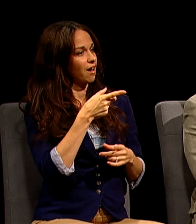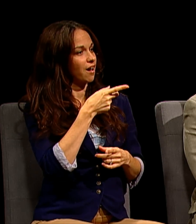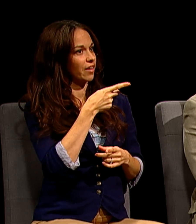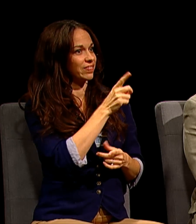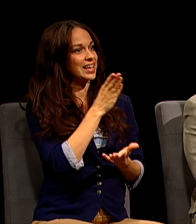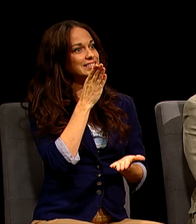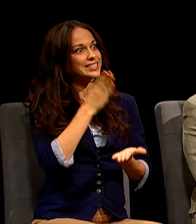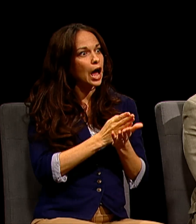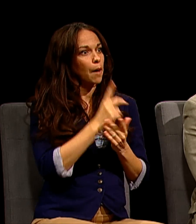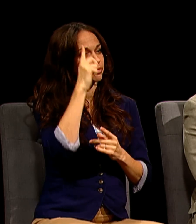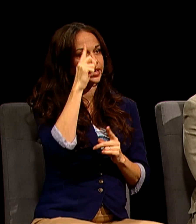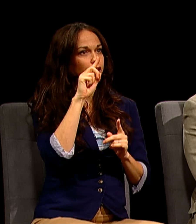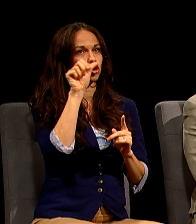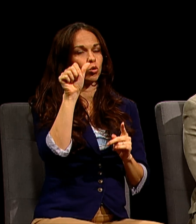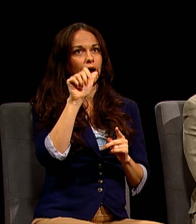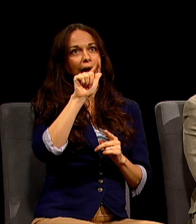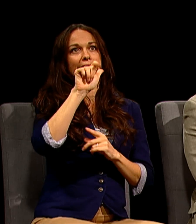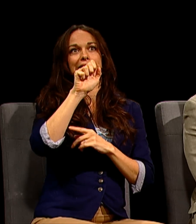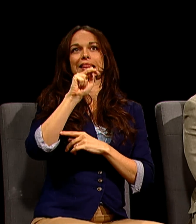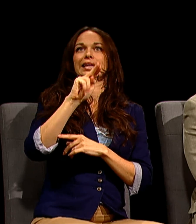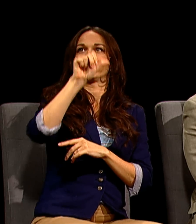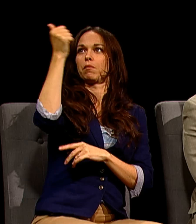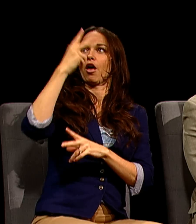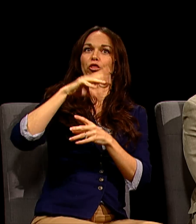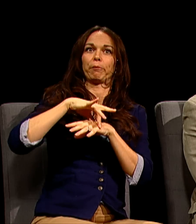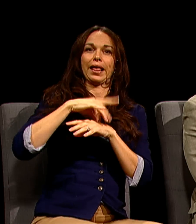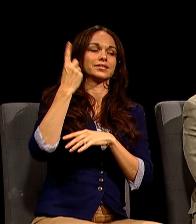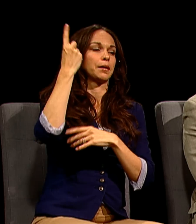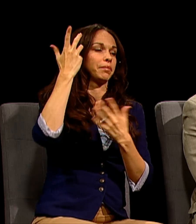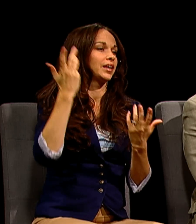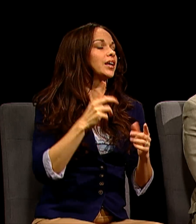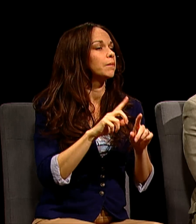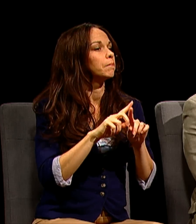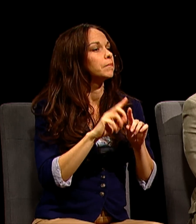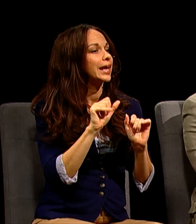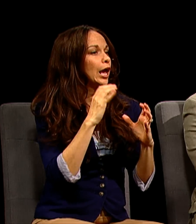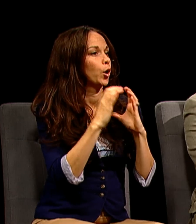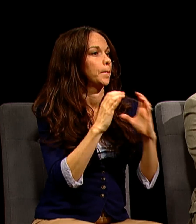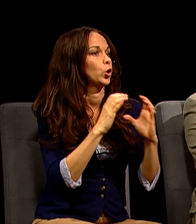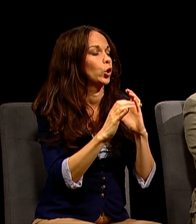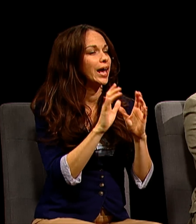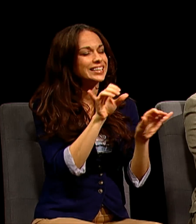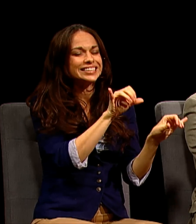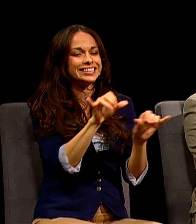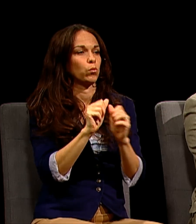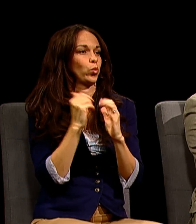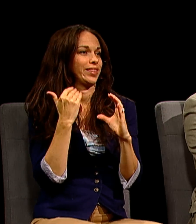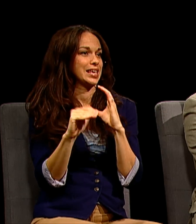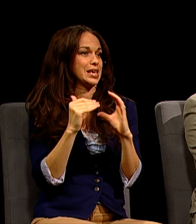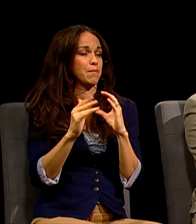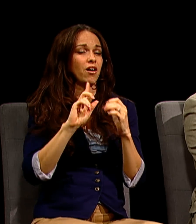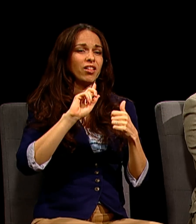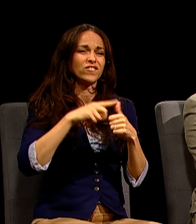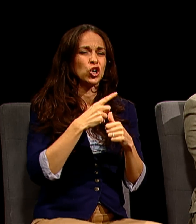thinking you're from another planet or something and there can be communication-. Same thing with the email a lot of people first in the email "you jerk", "you-.